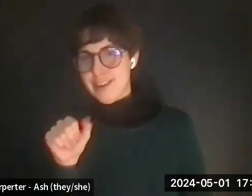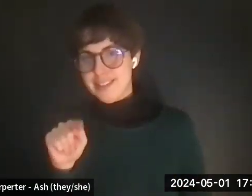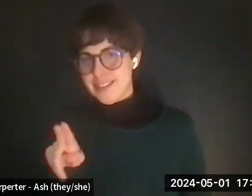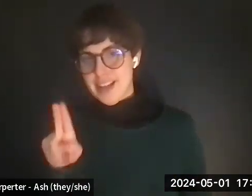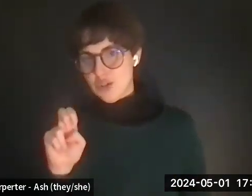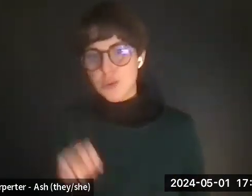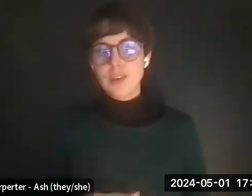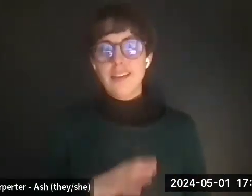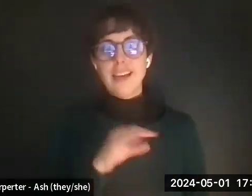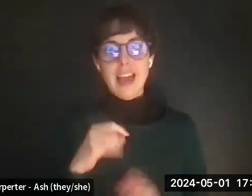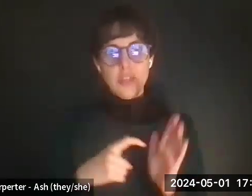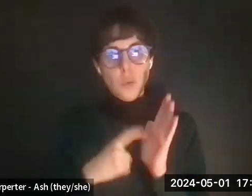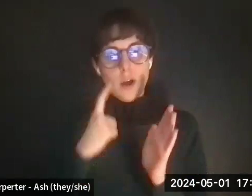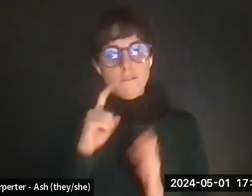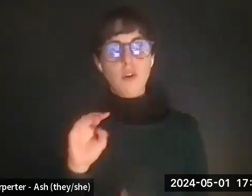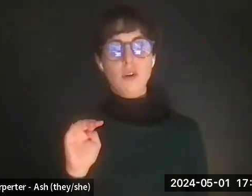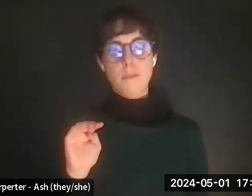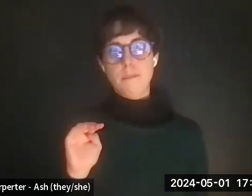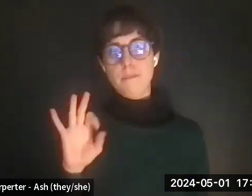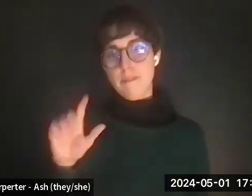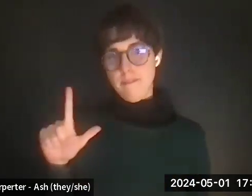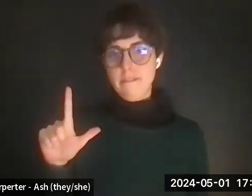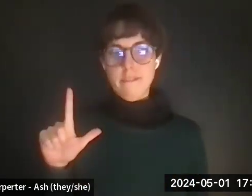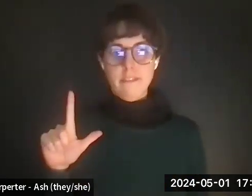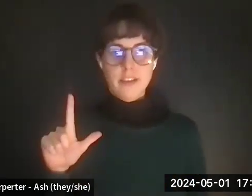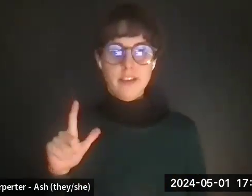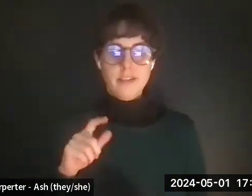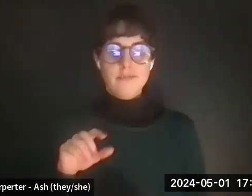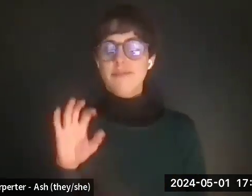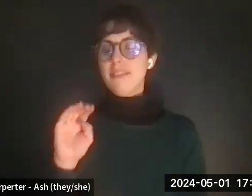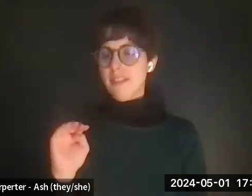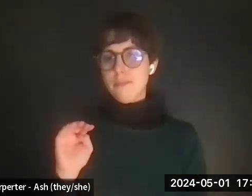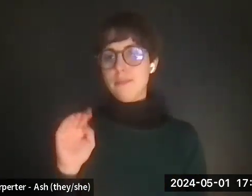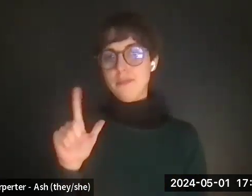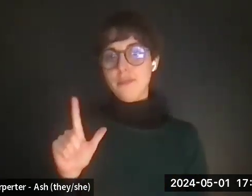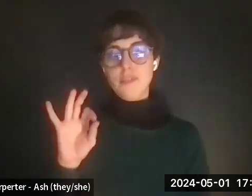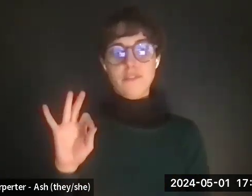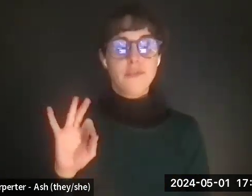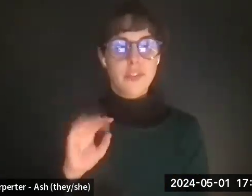and family therapist associates to have a portion of their supervised experience under a supervisor